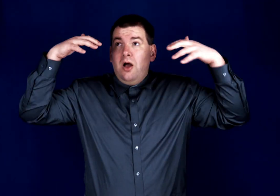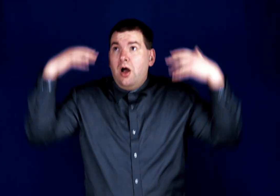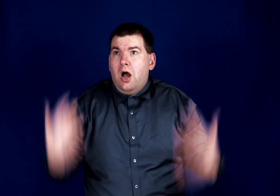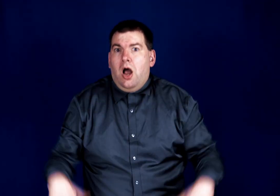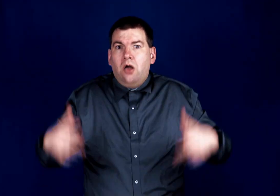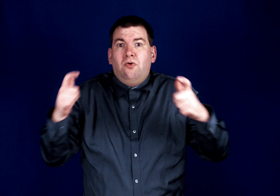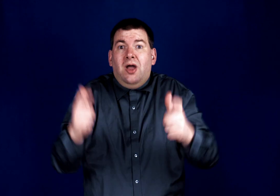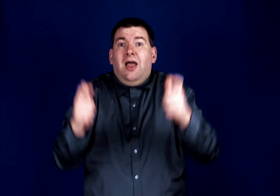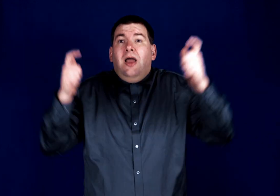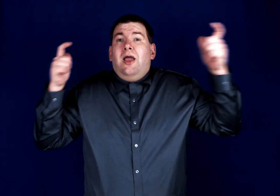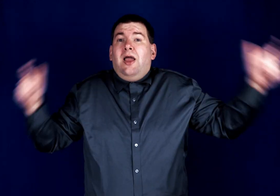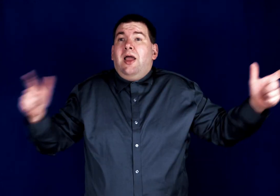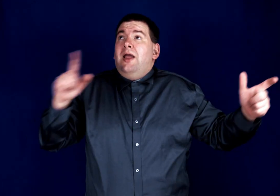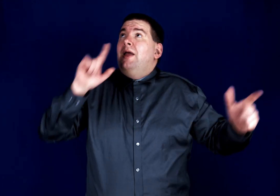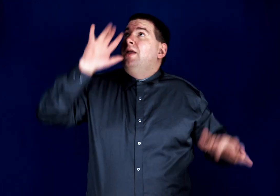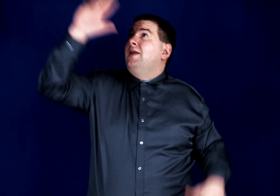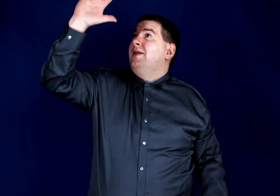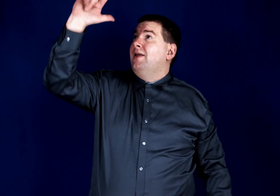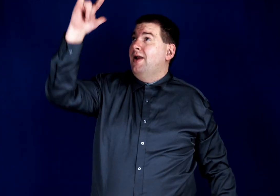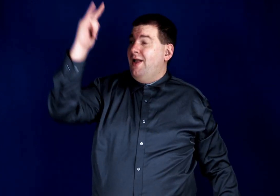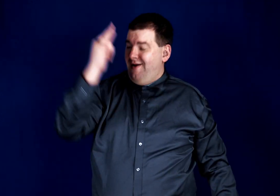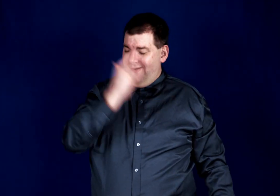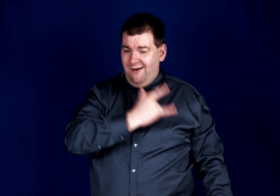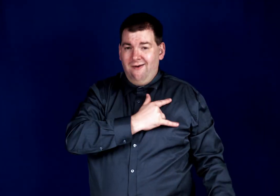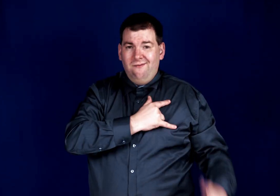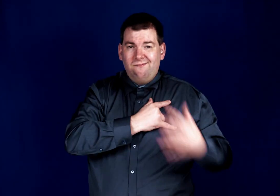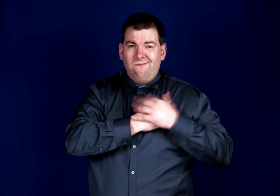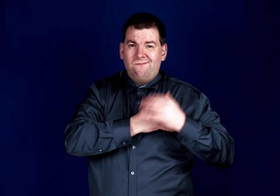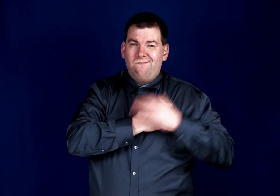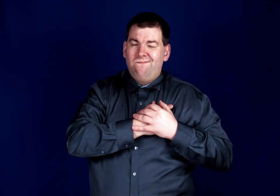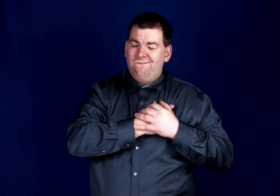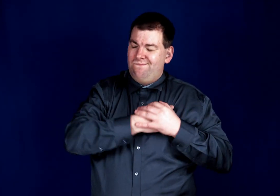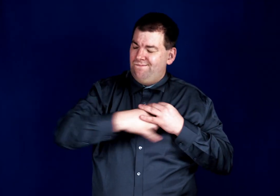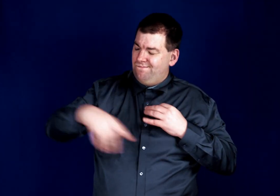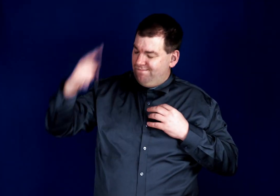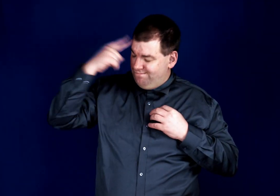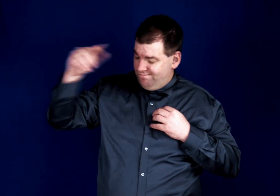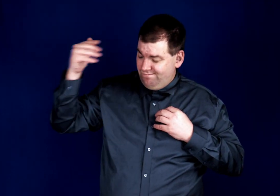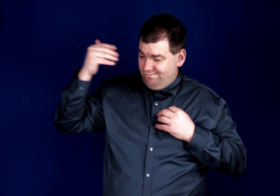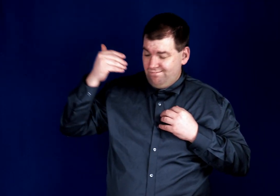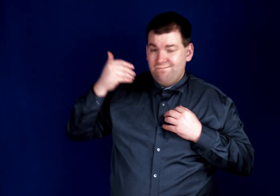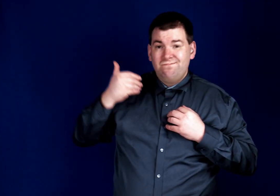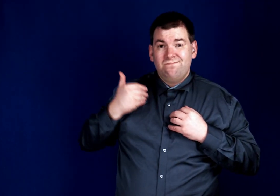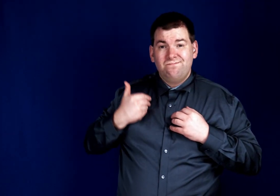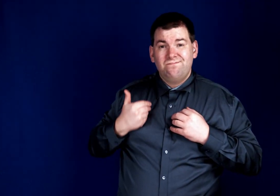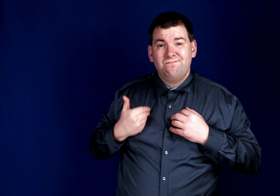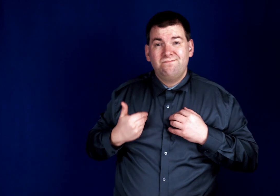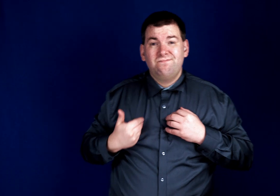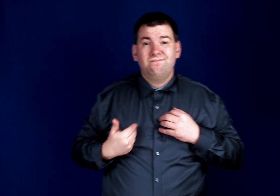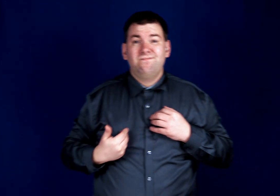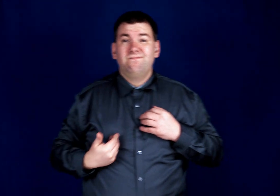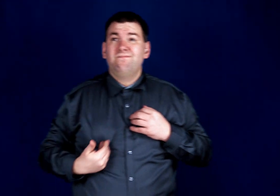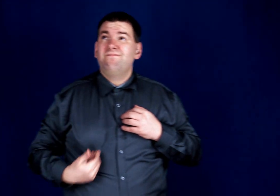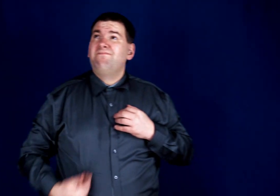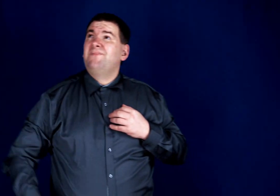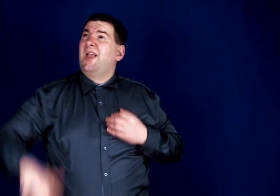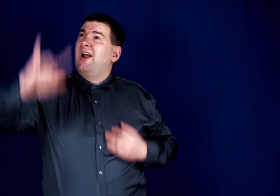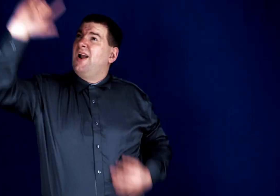how great is love for me